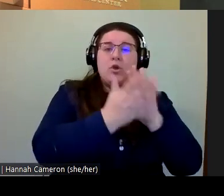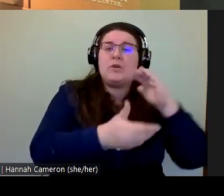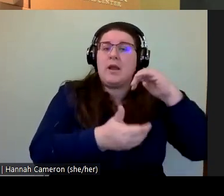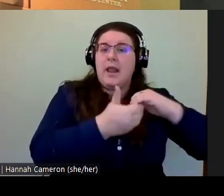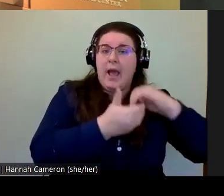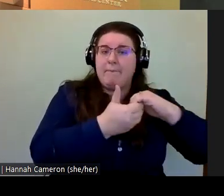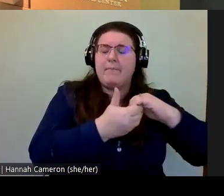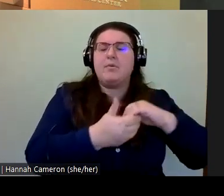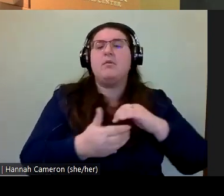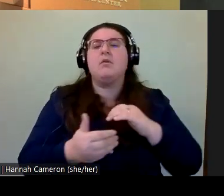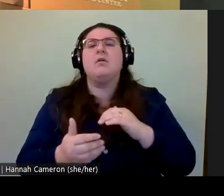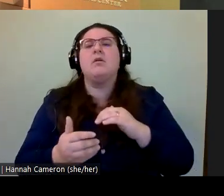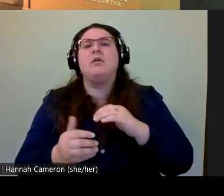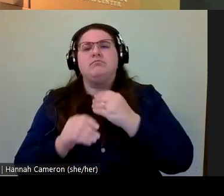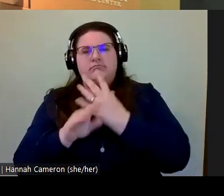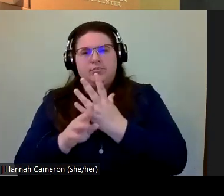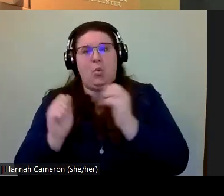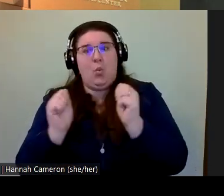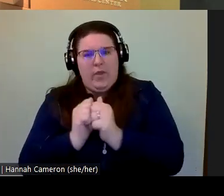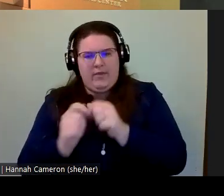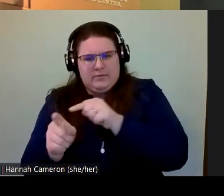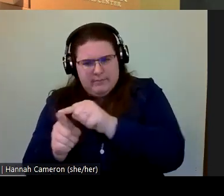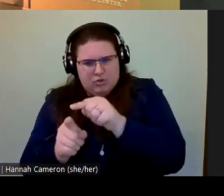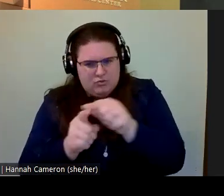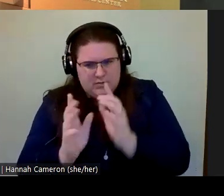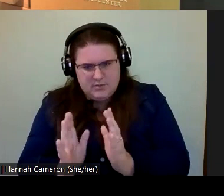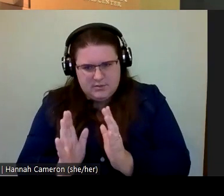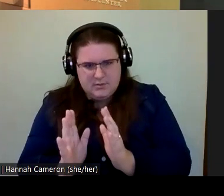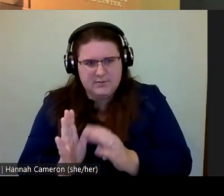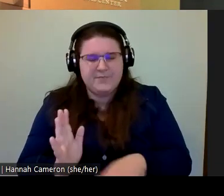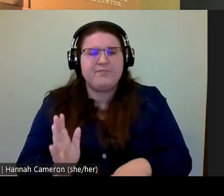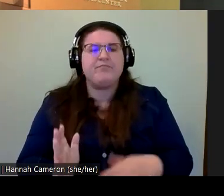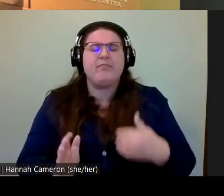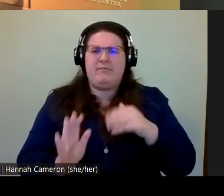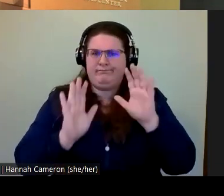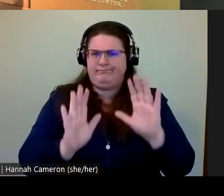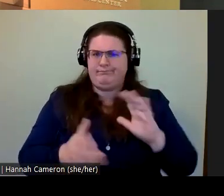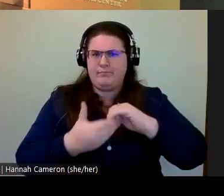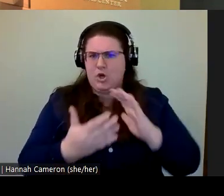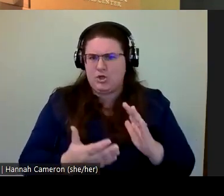we had some great Partners in this uh we tested this in uh with academic Partners in Arkansas